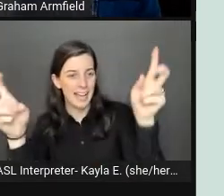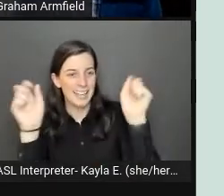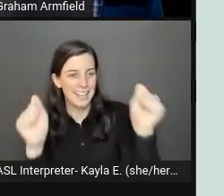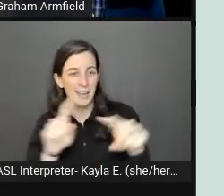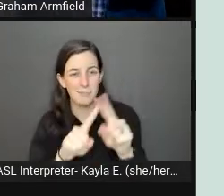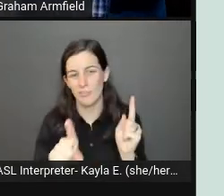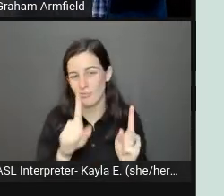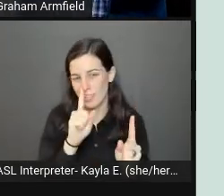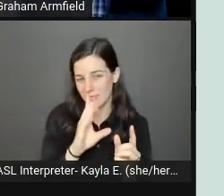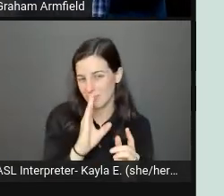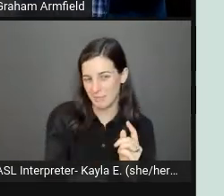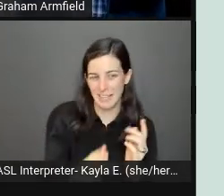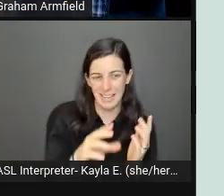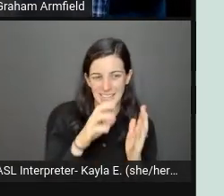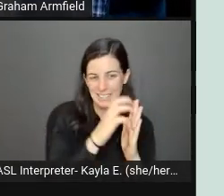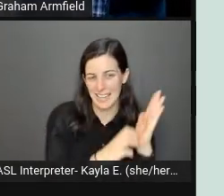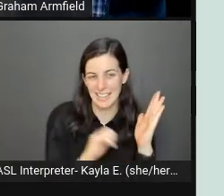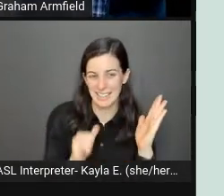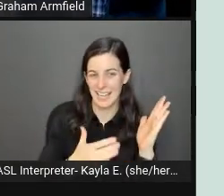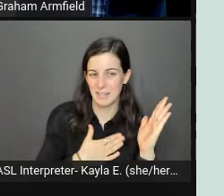That's my only criticism of the table of contents thing.